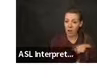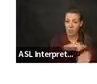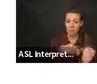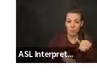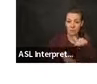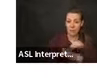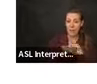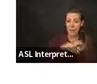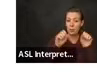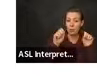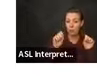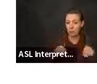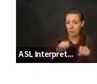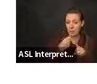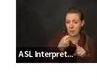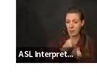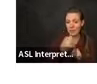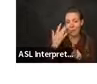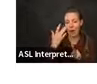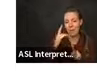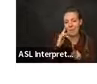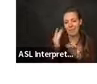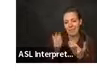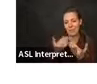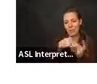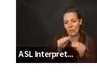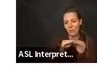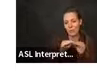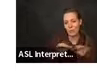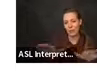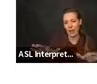impacted due to high rates of transmission,